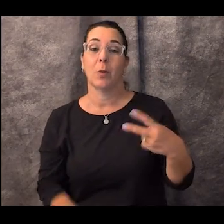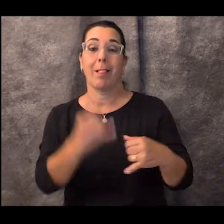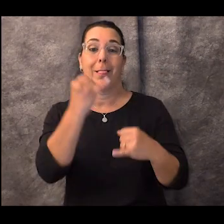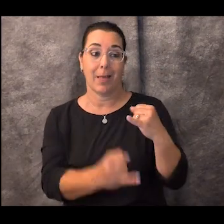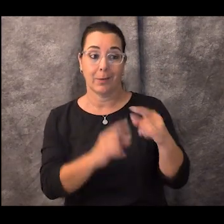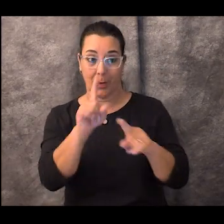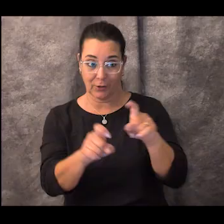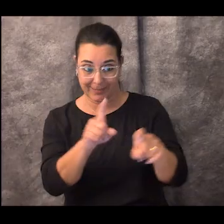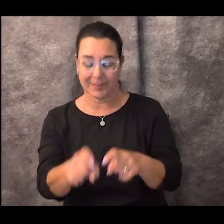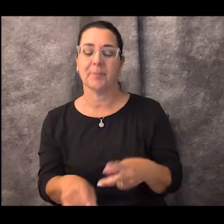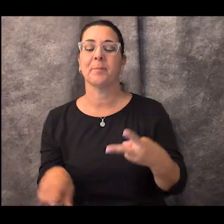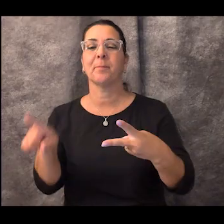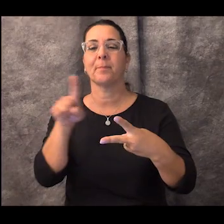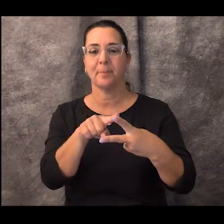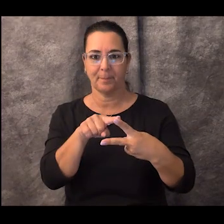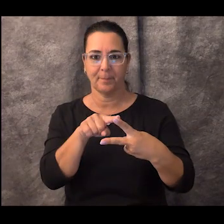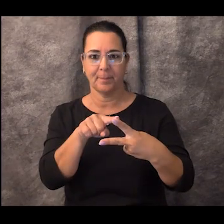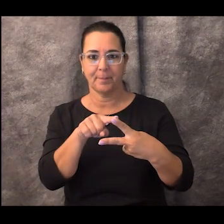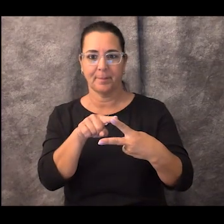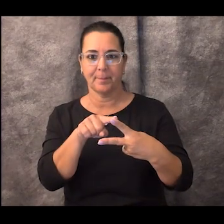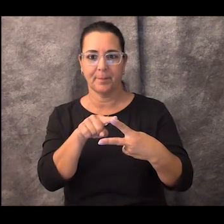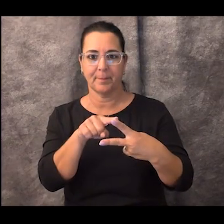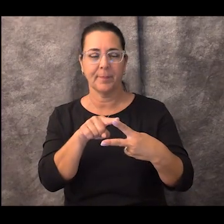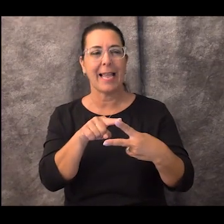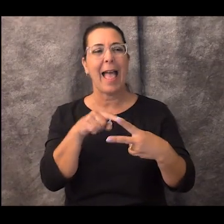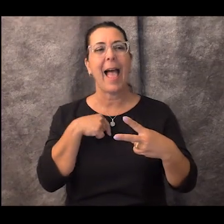First, is there a piece of pop culture,